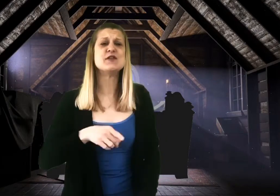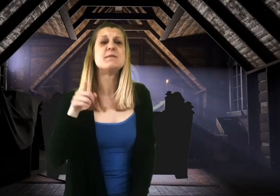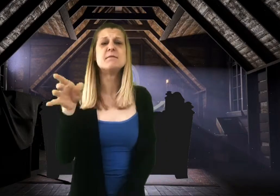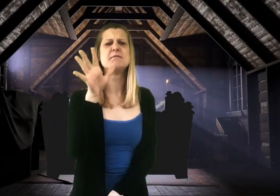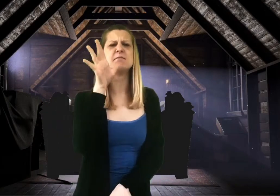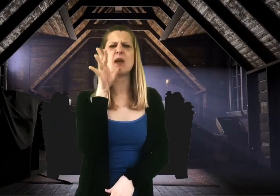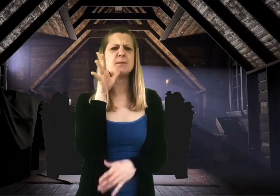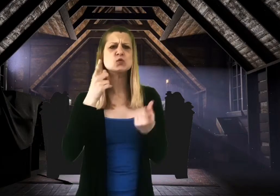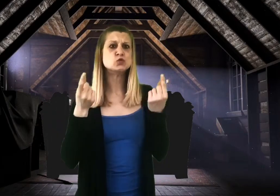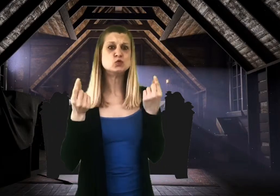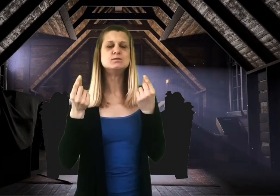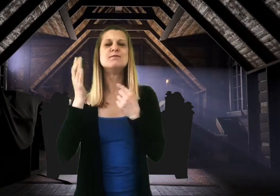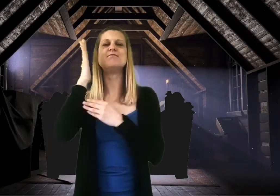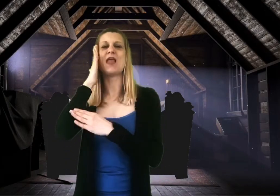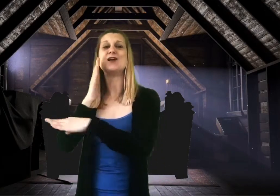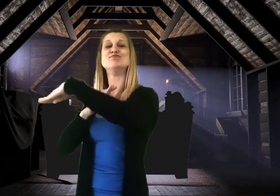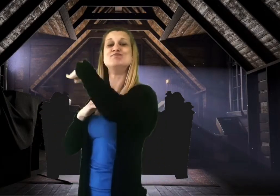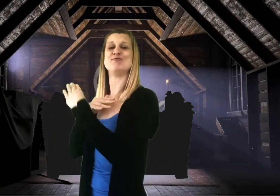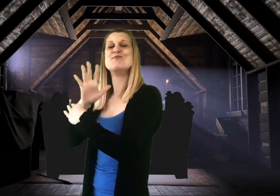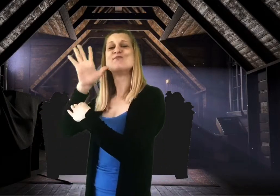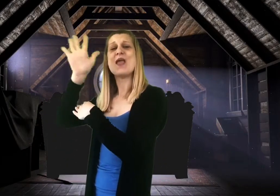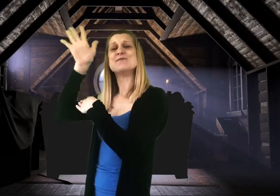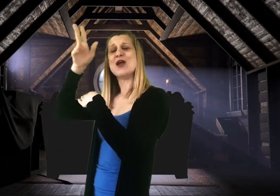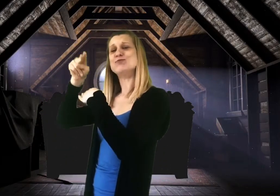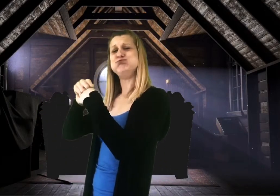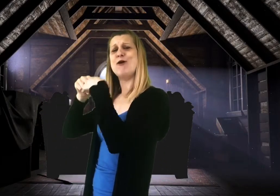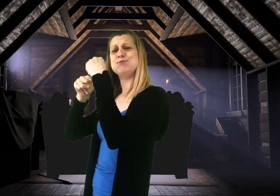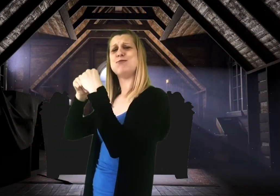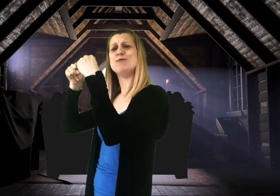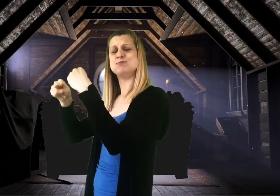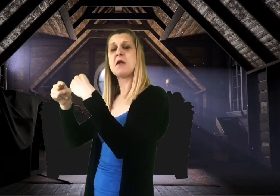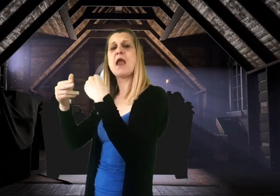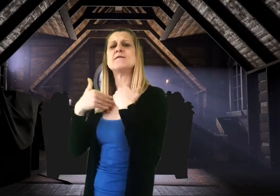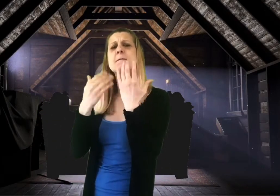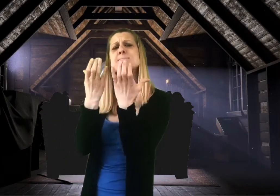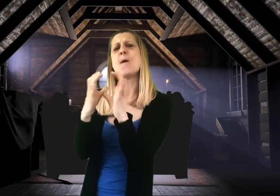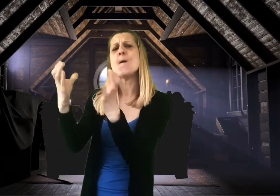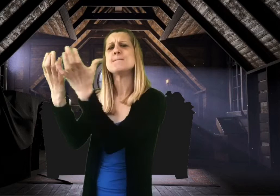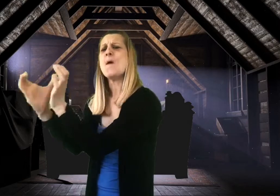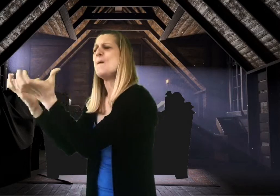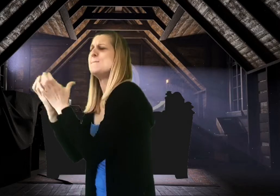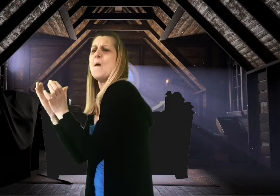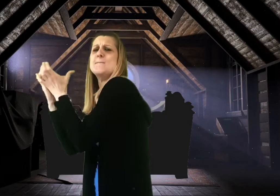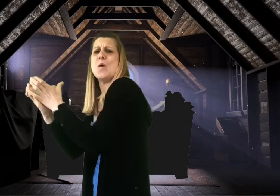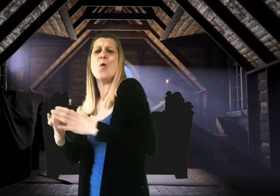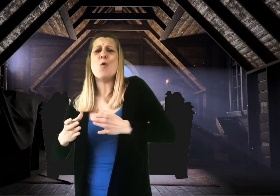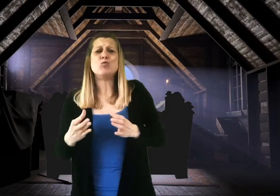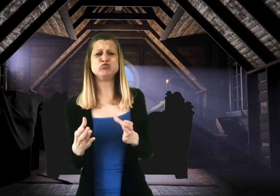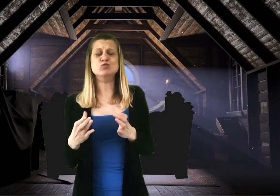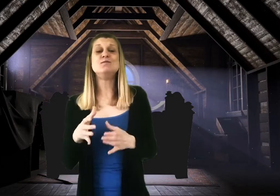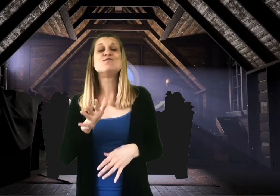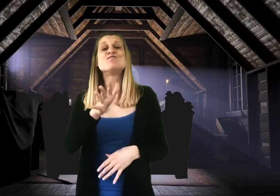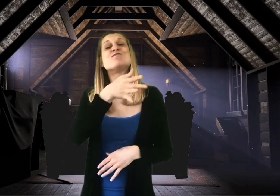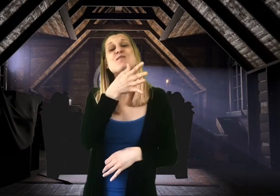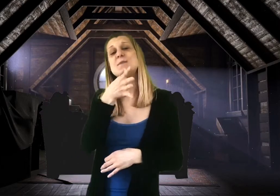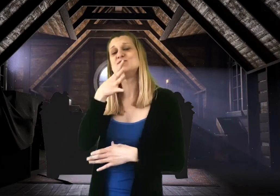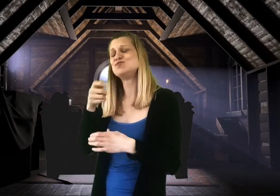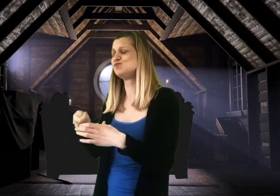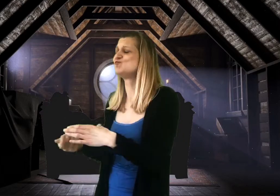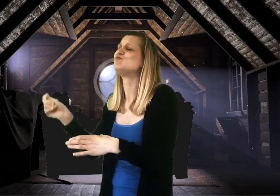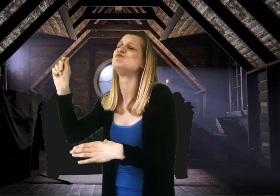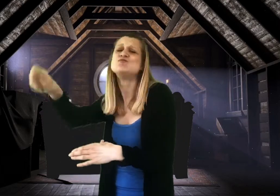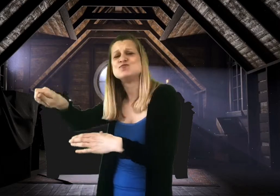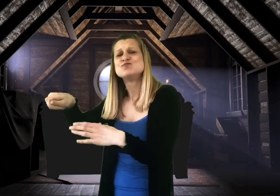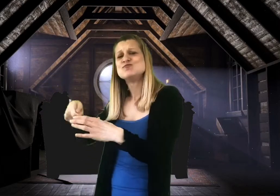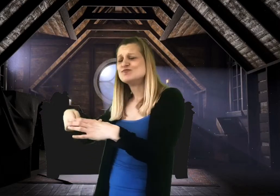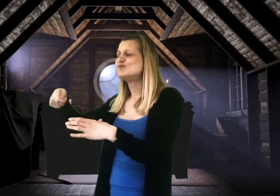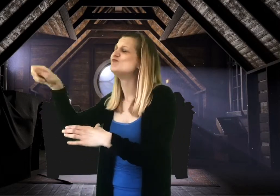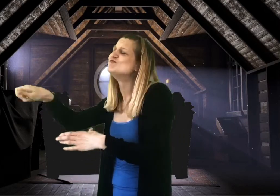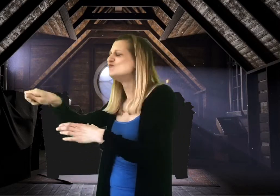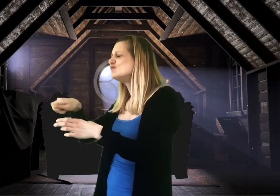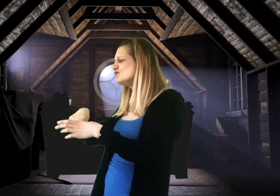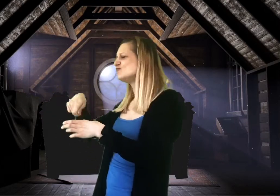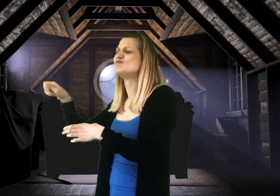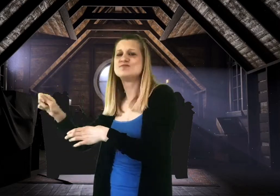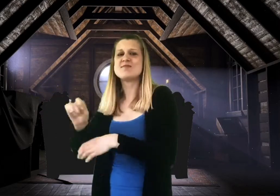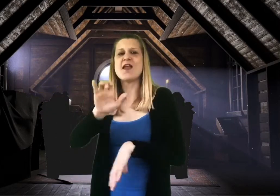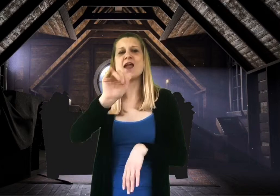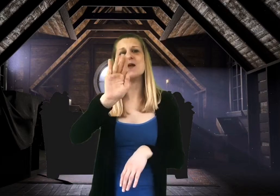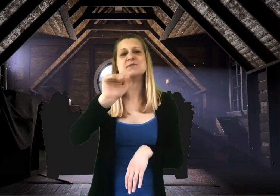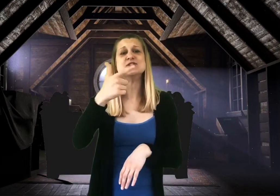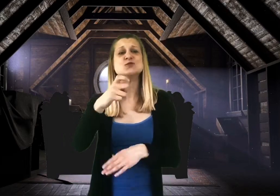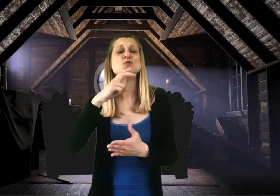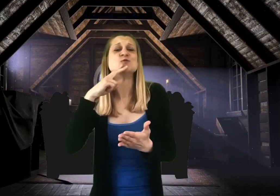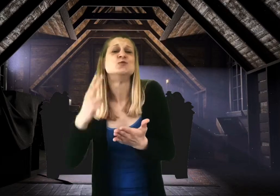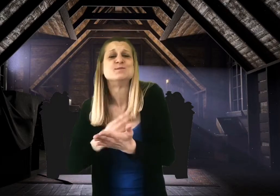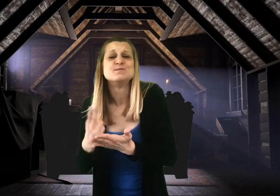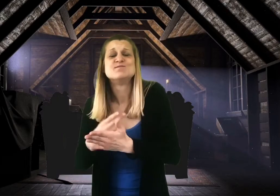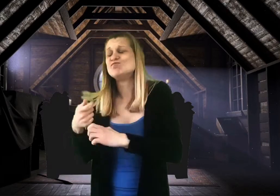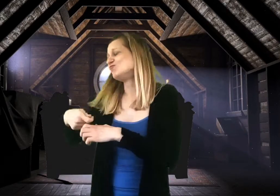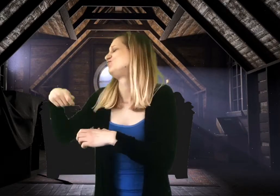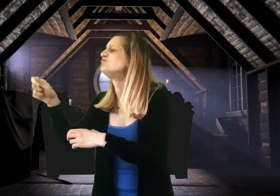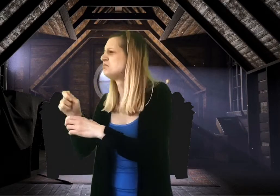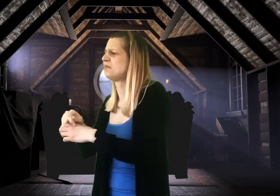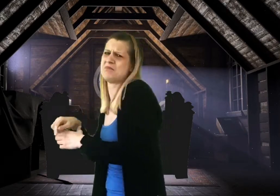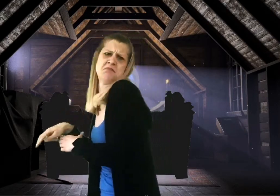Mrs. Bucket was in the old grandparents’ room, serving them their evening cabbage soup in their bed.